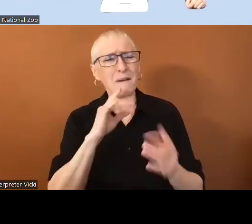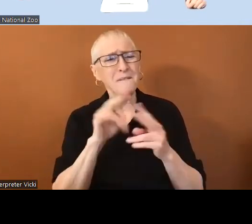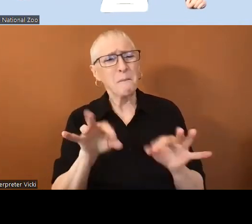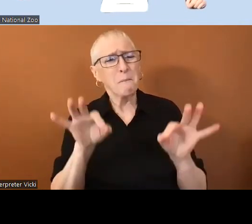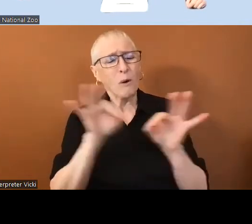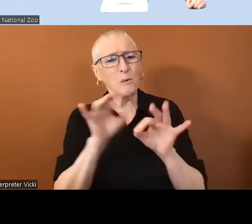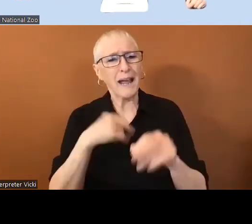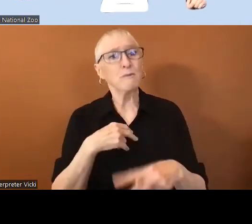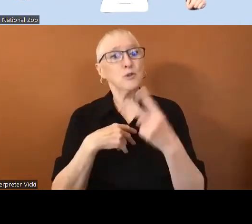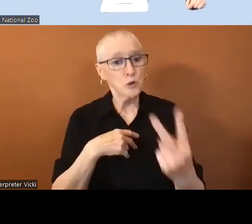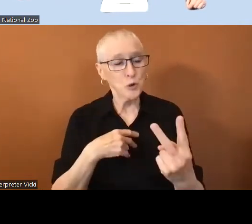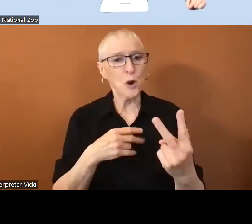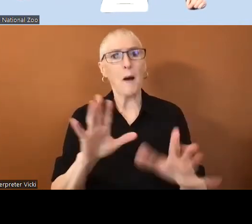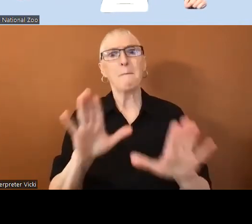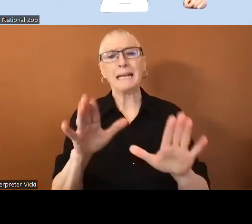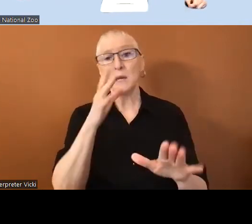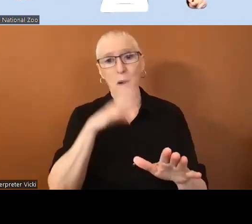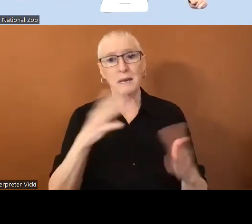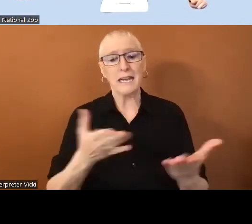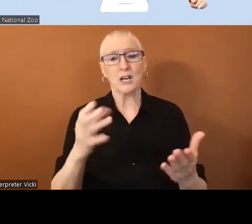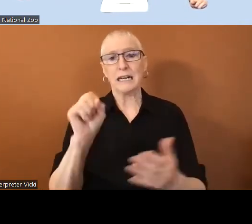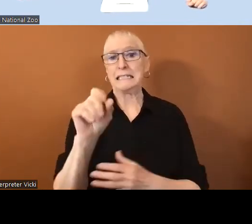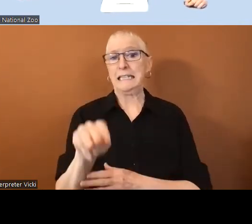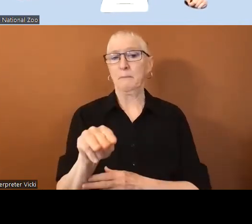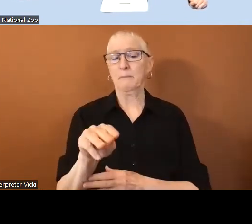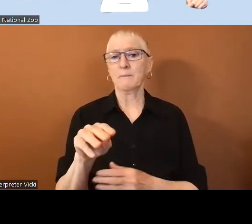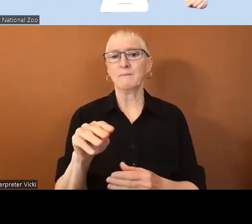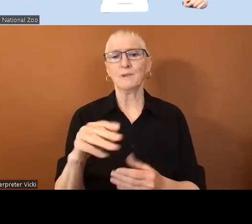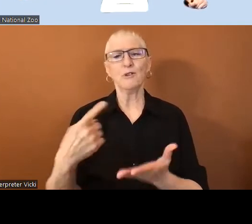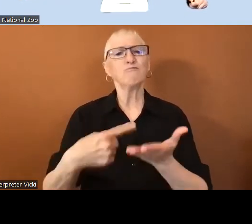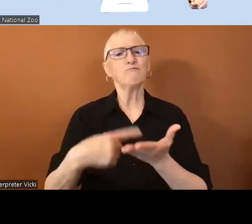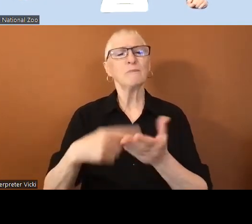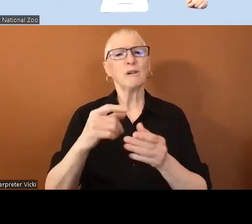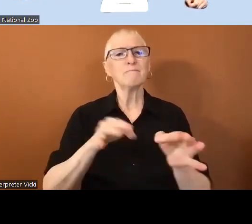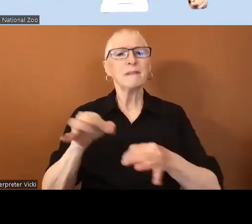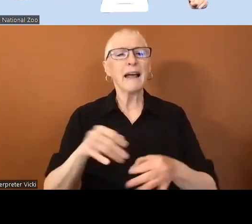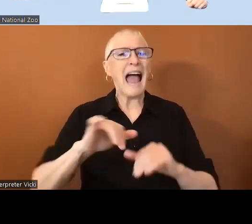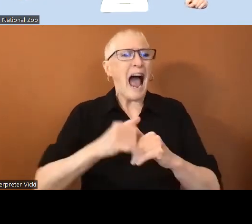two amazing women here in STEM to talk with us about how they became scientists studying